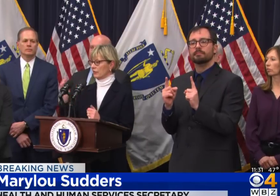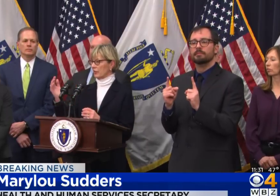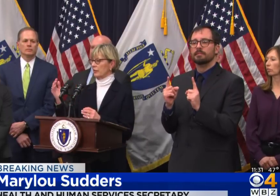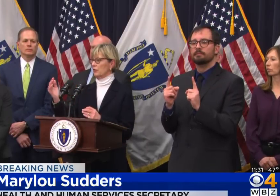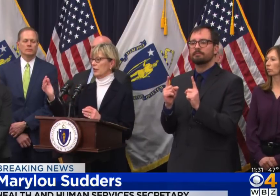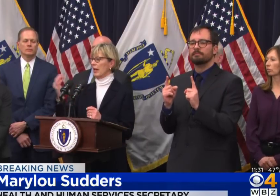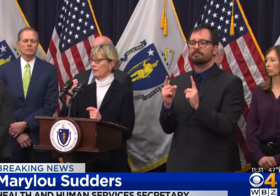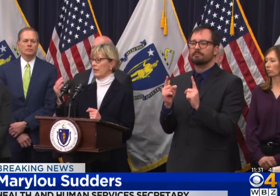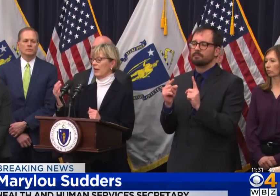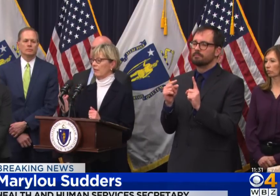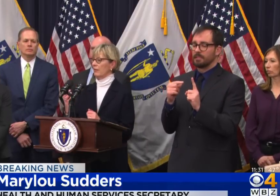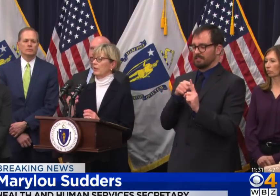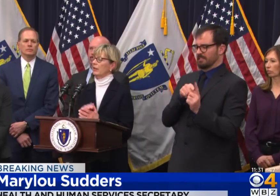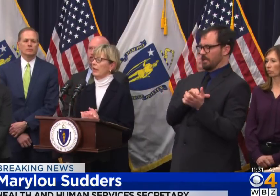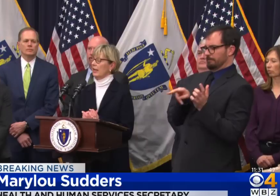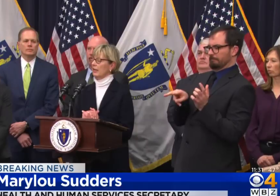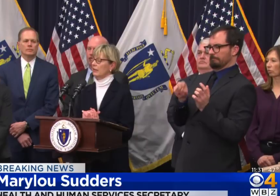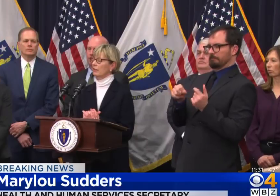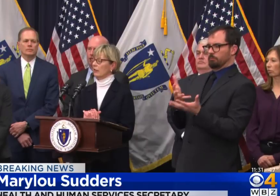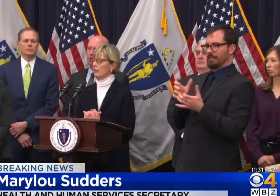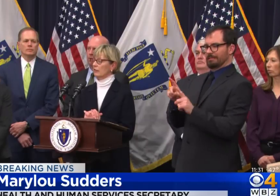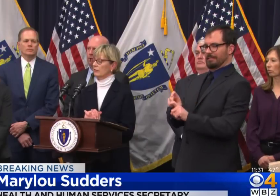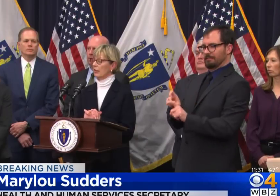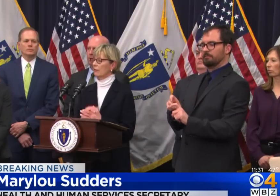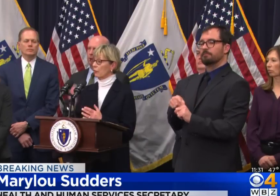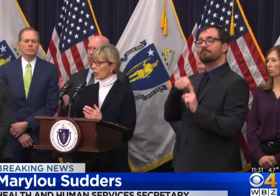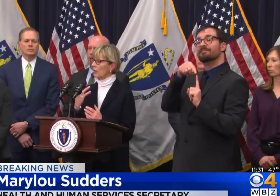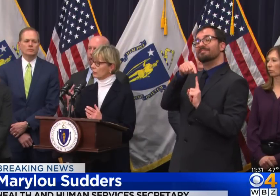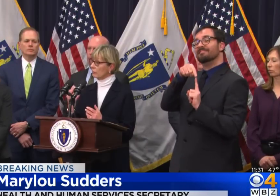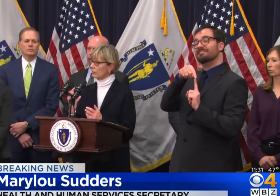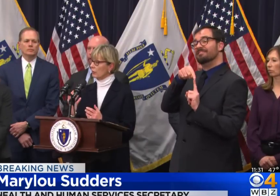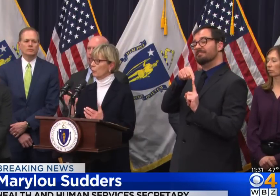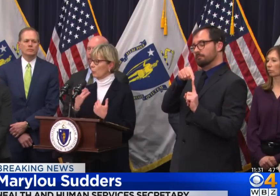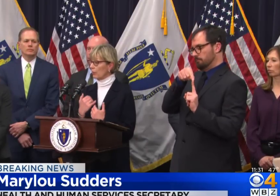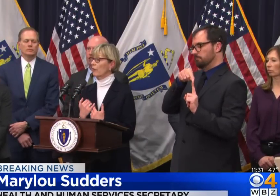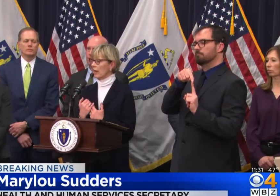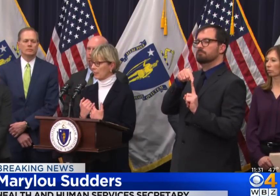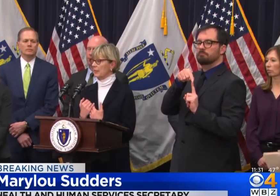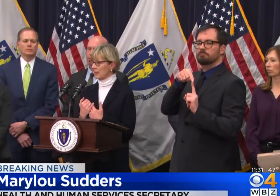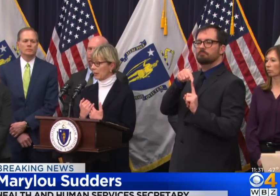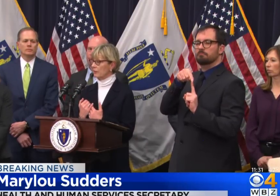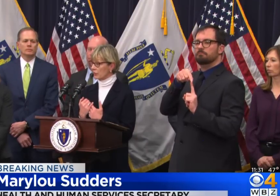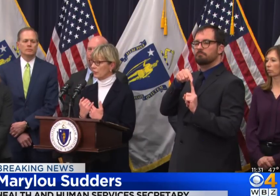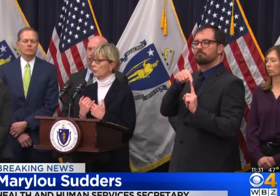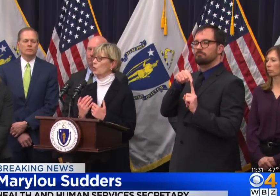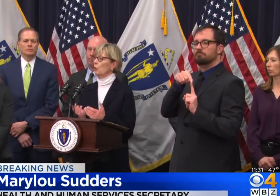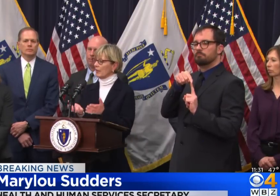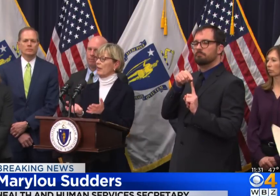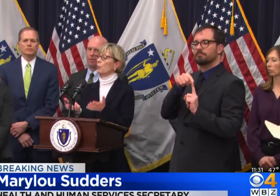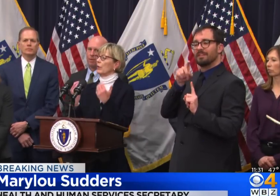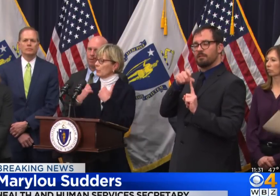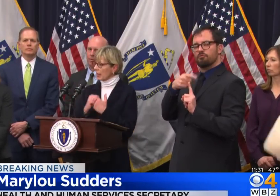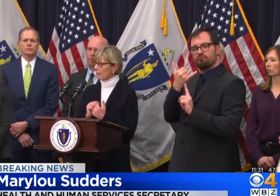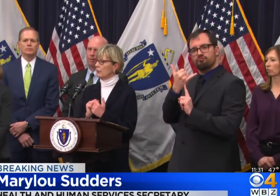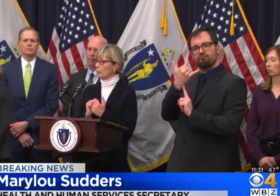A CLINICIAN, IF THEY HAD ONE OF THE CATEGORIES, GIVING YOU AN EXAMPLE. IF YOU HAVE SOMEONE IN THE OFFICE AND WANTED THEM TESTED,